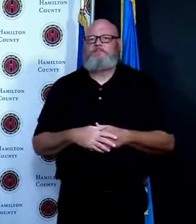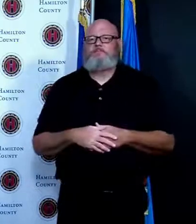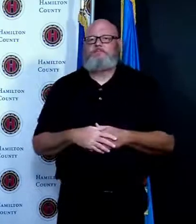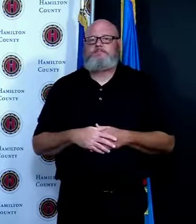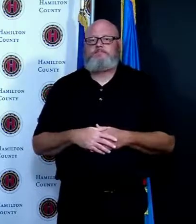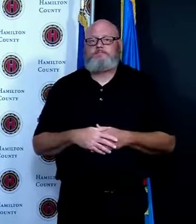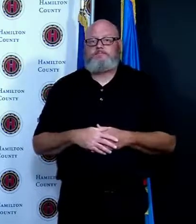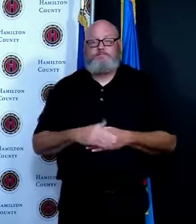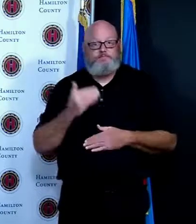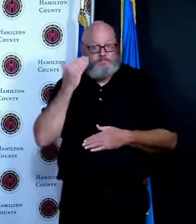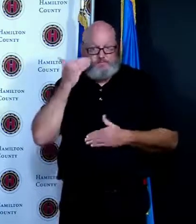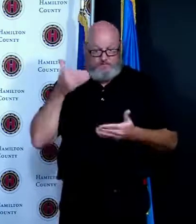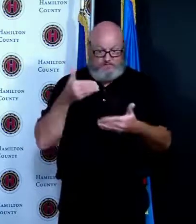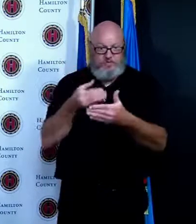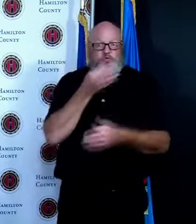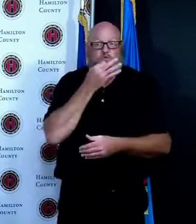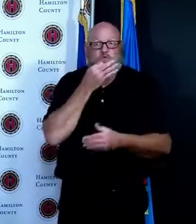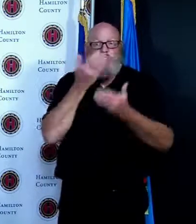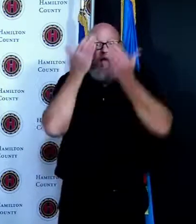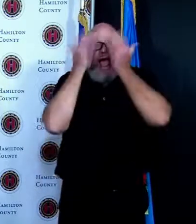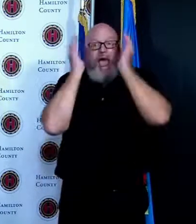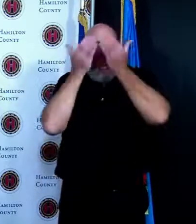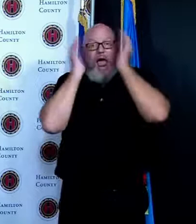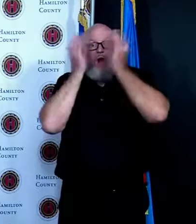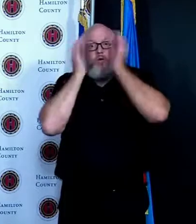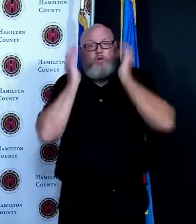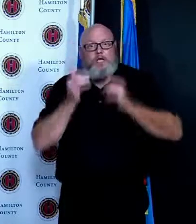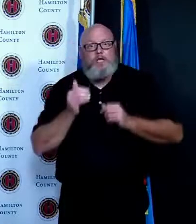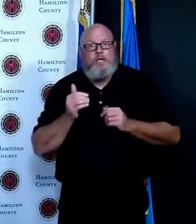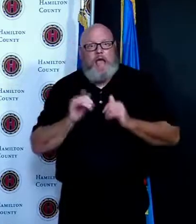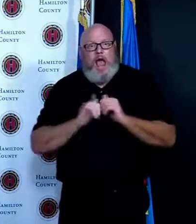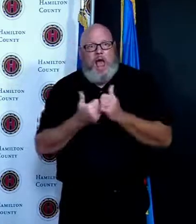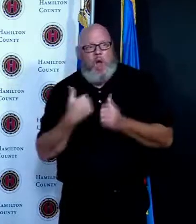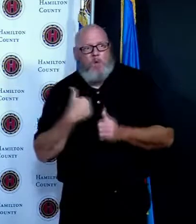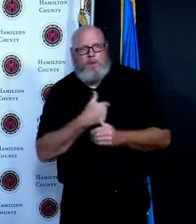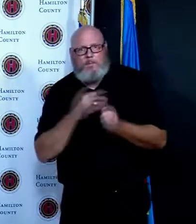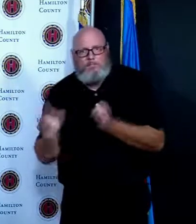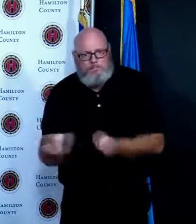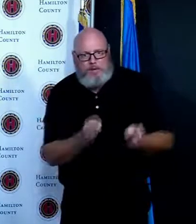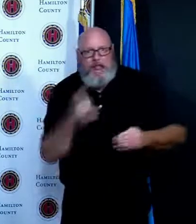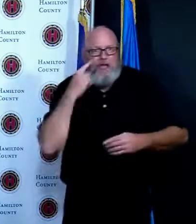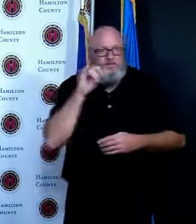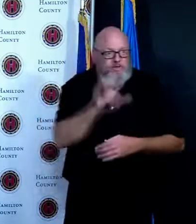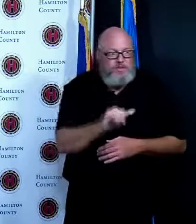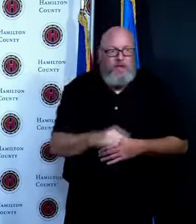or as we're planning thanksgiving we're able to keep our family safe we can do this we've done